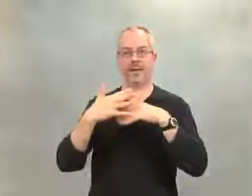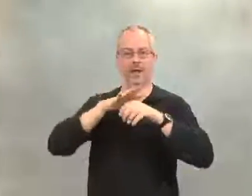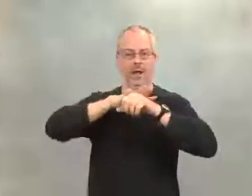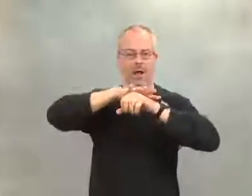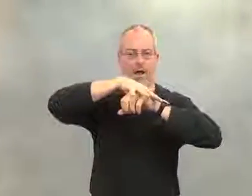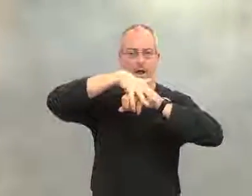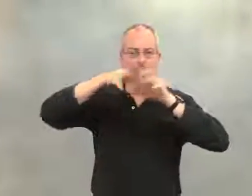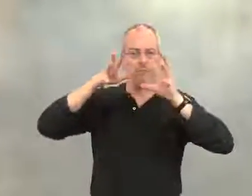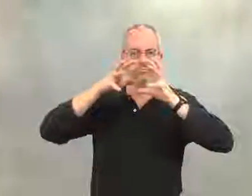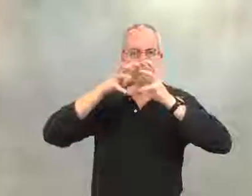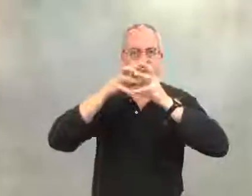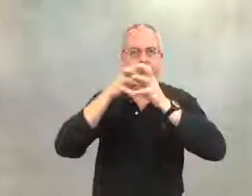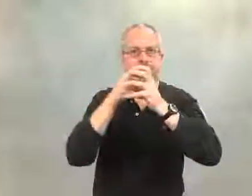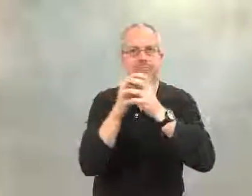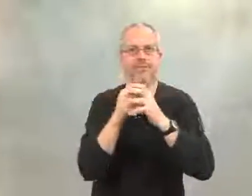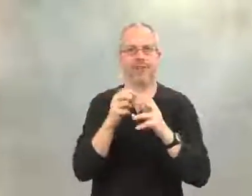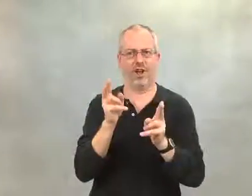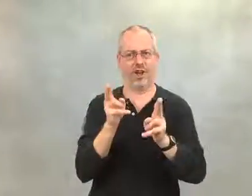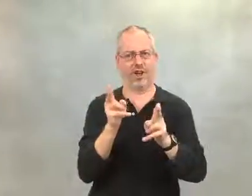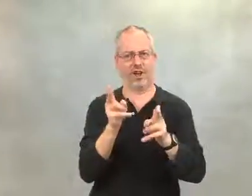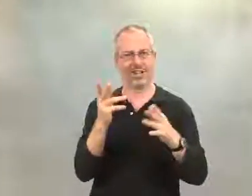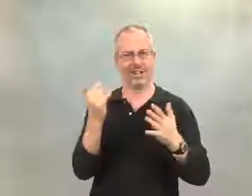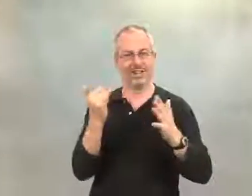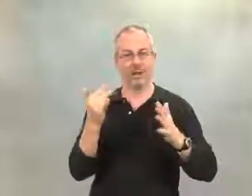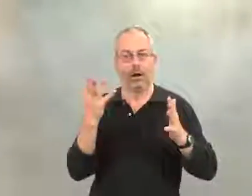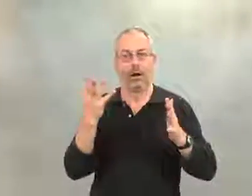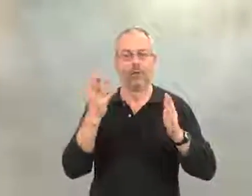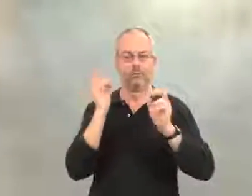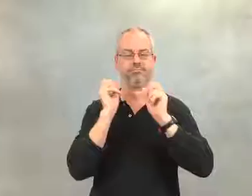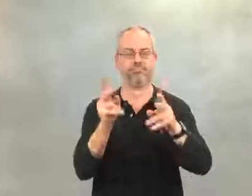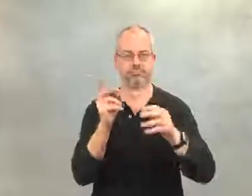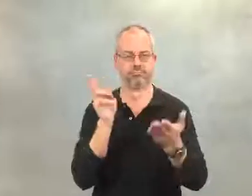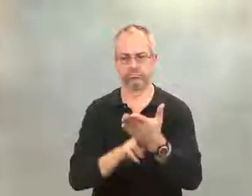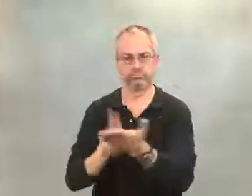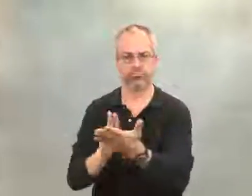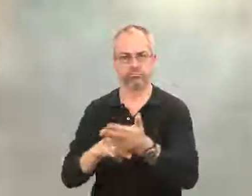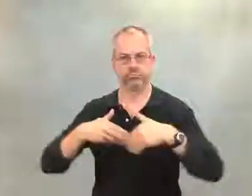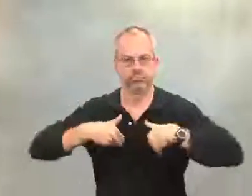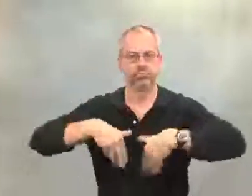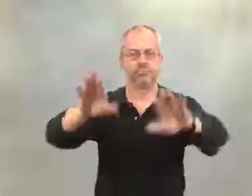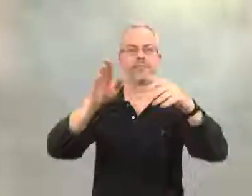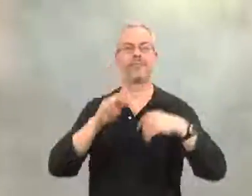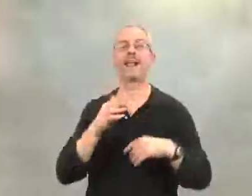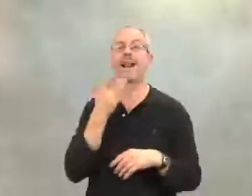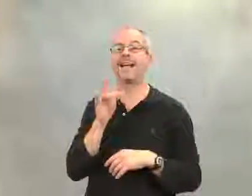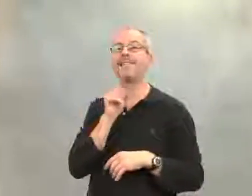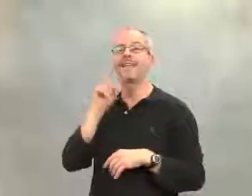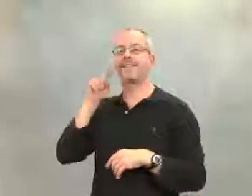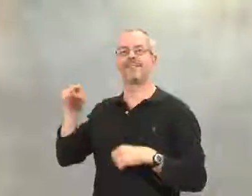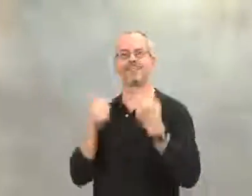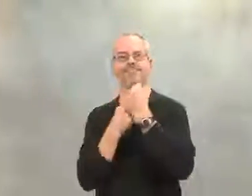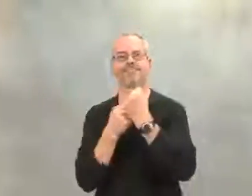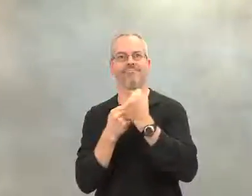The blood was crushing in on my brain. There was no time to lose. The papers were signed, and permission given.